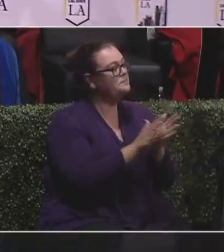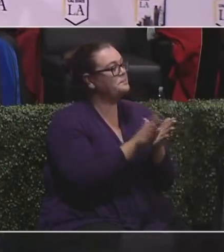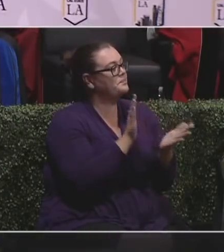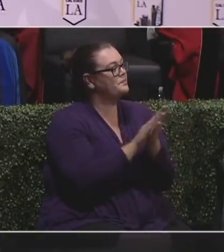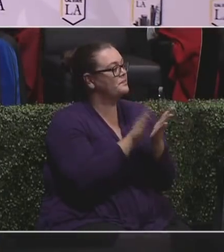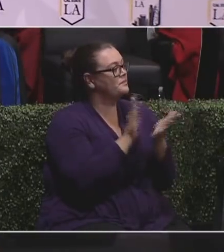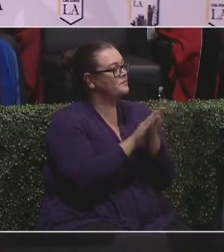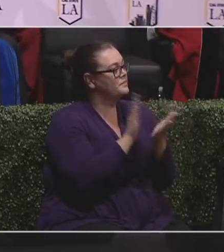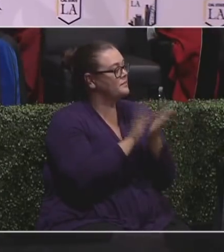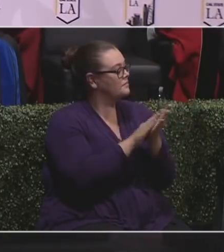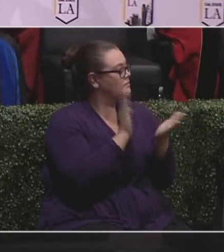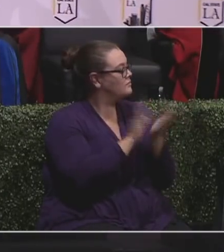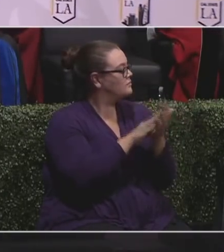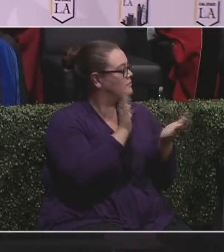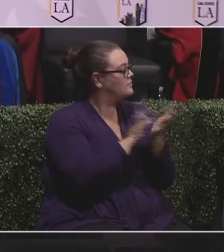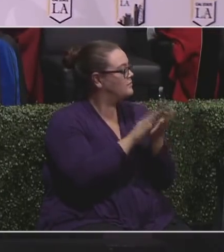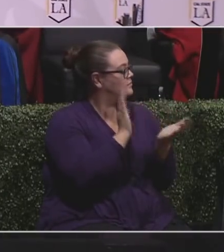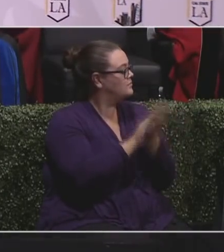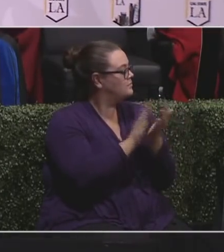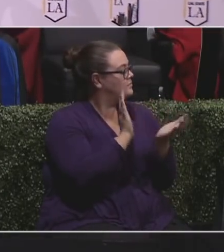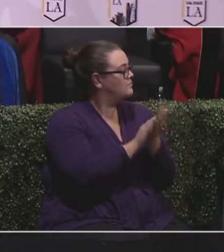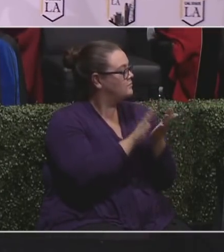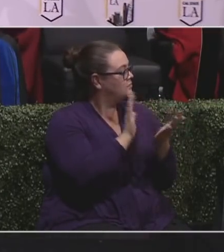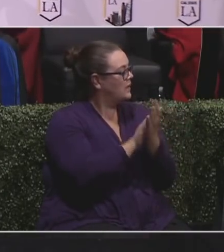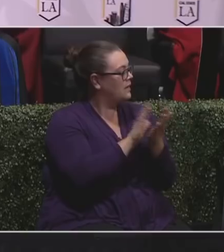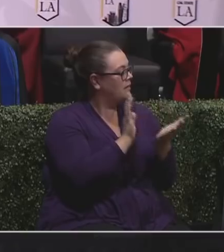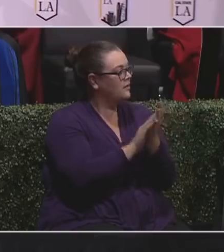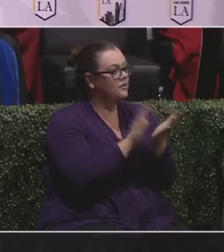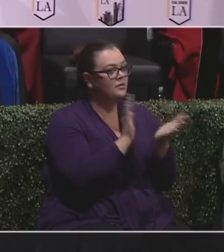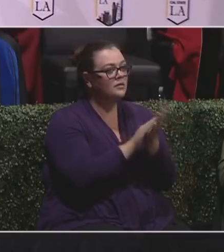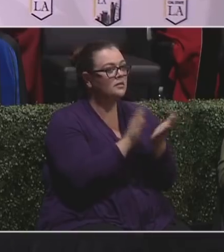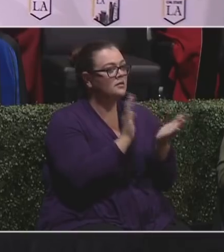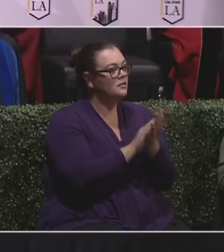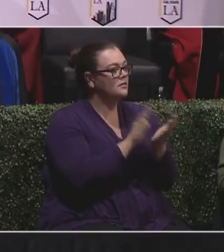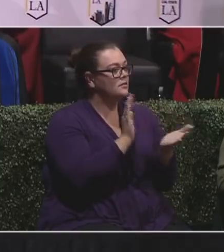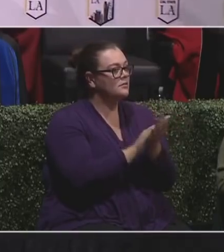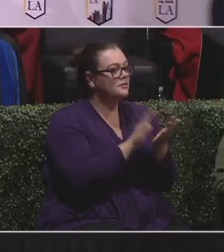READ NONFICTION, AND LEARN A VARIETY OF SUBJECTS, LANGUAGES AND VOICES.